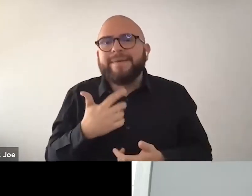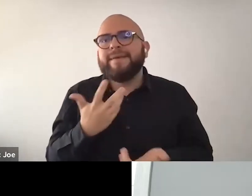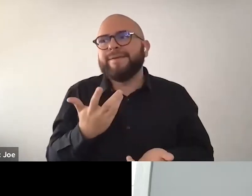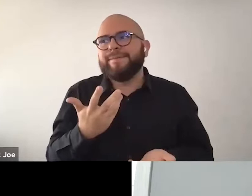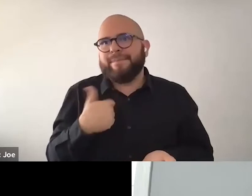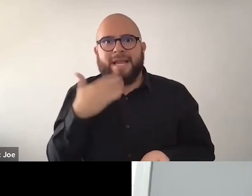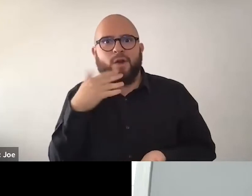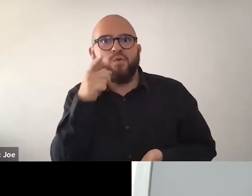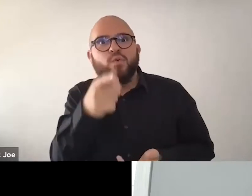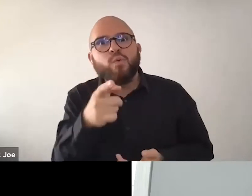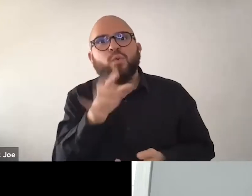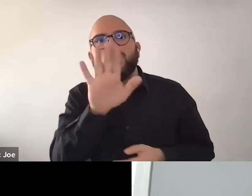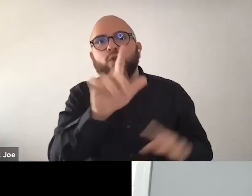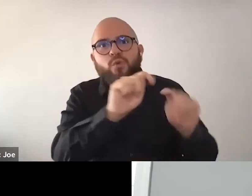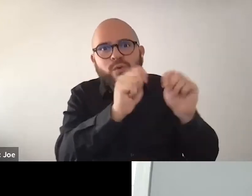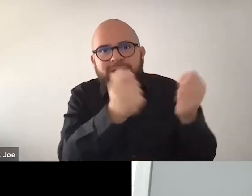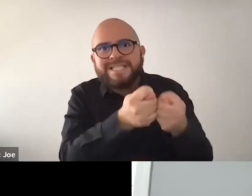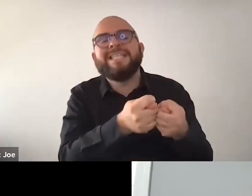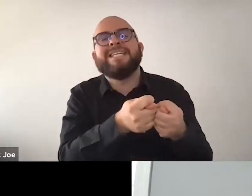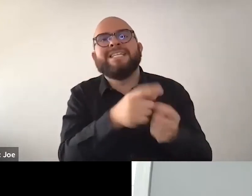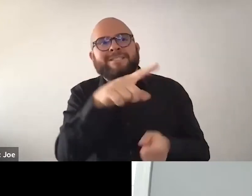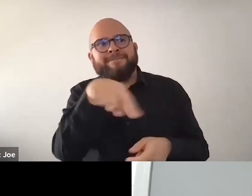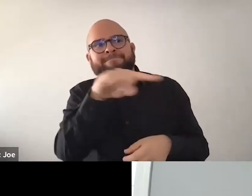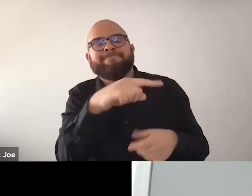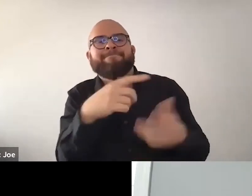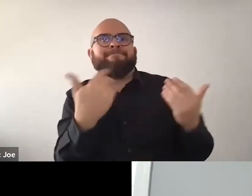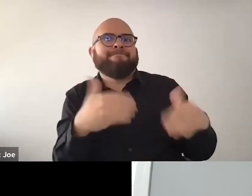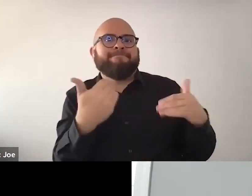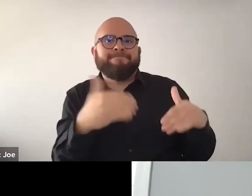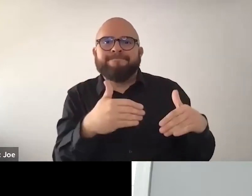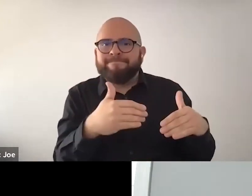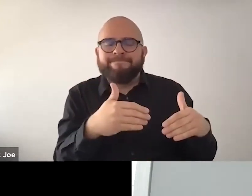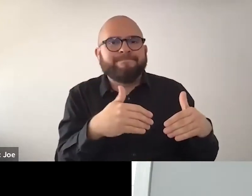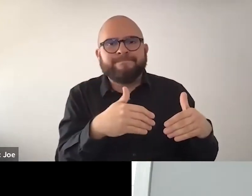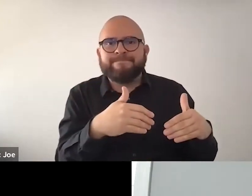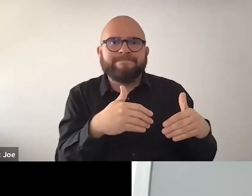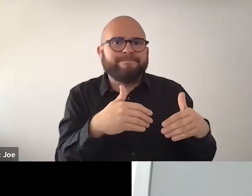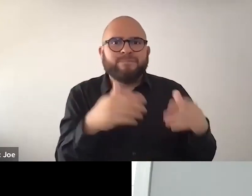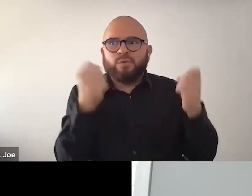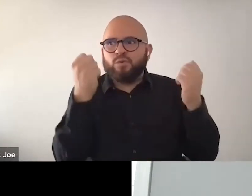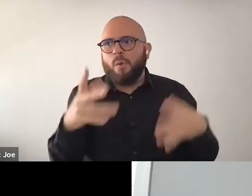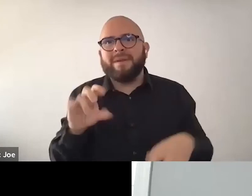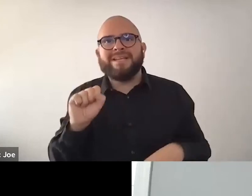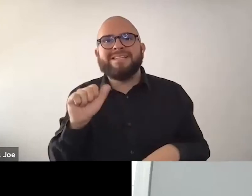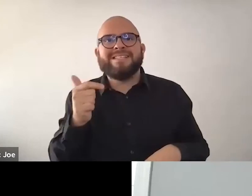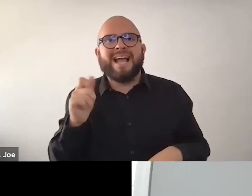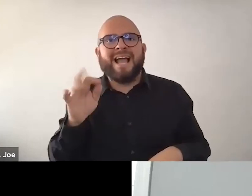and your team and you know a tremendous number of SAG AFTRA members on committees and the boards